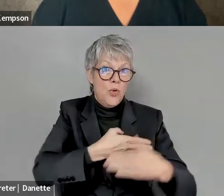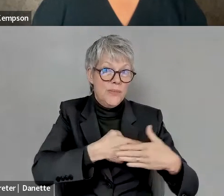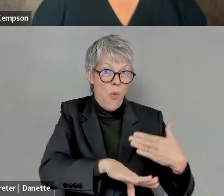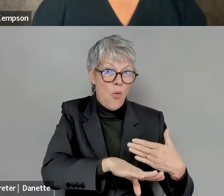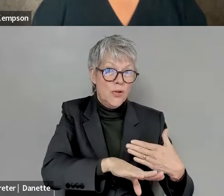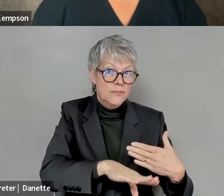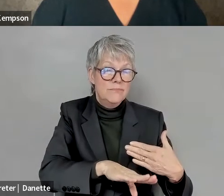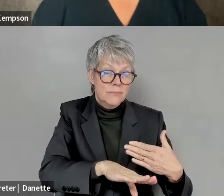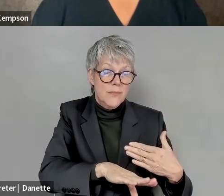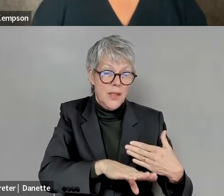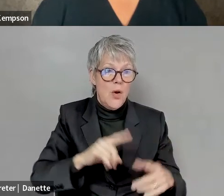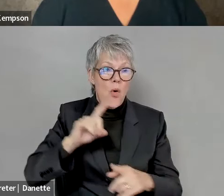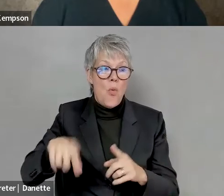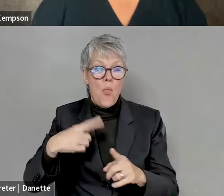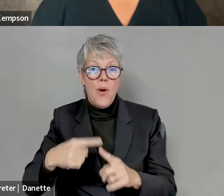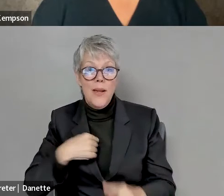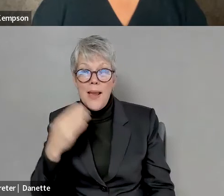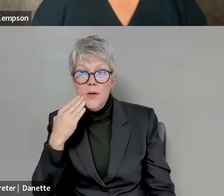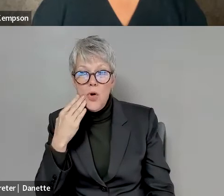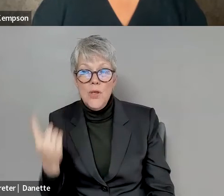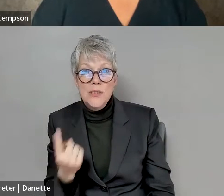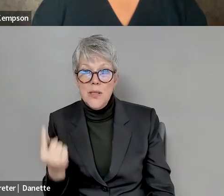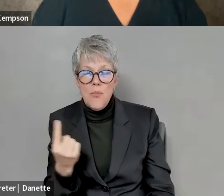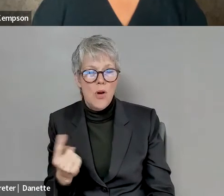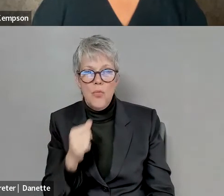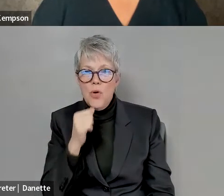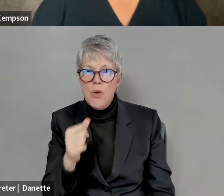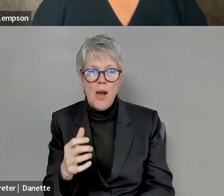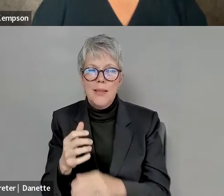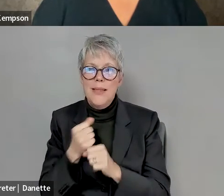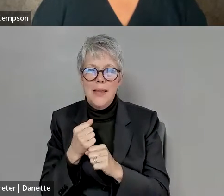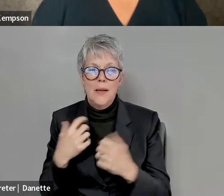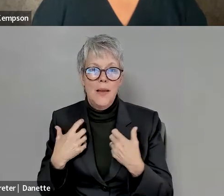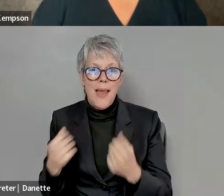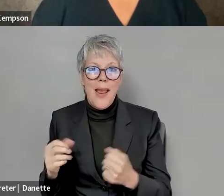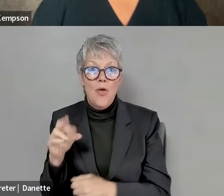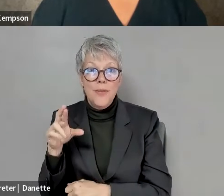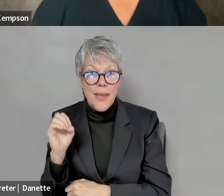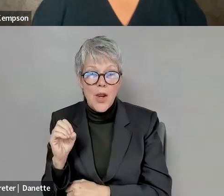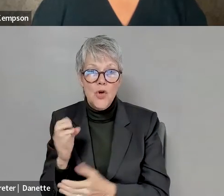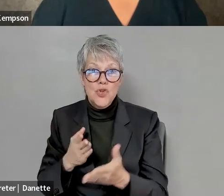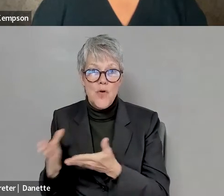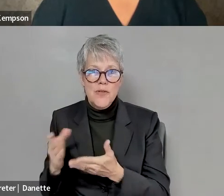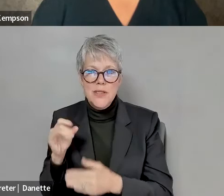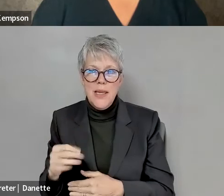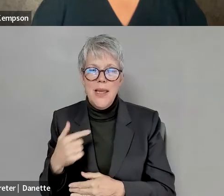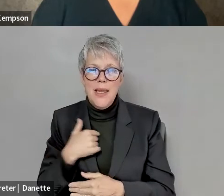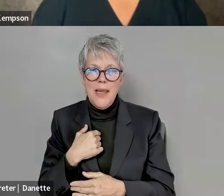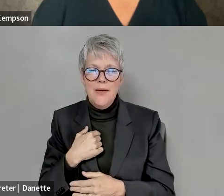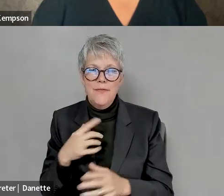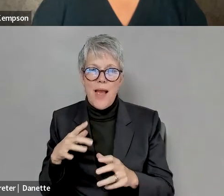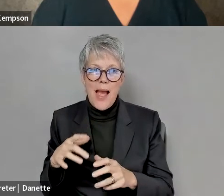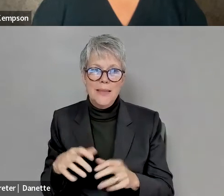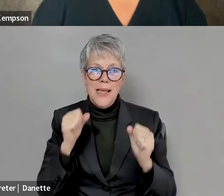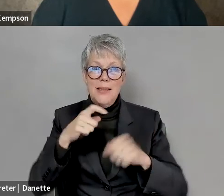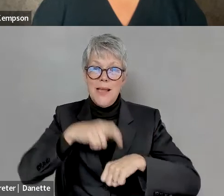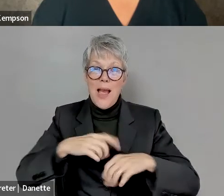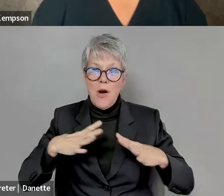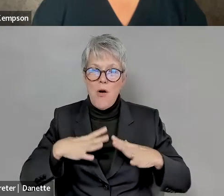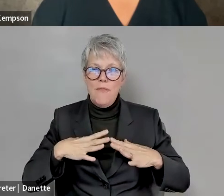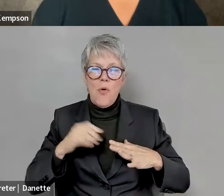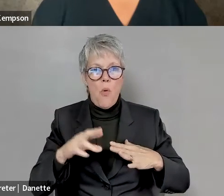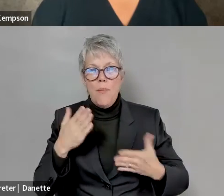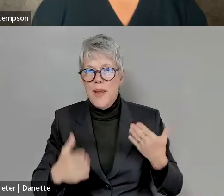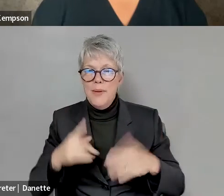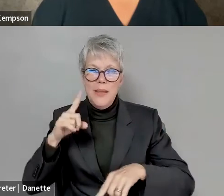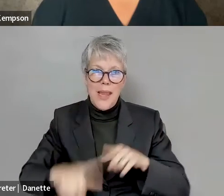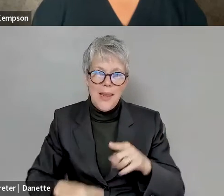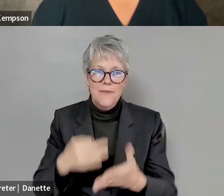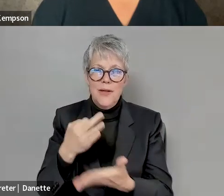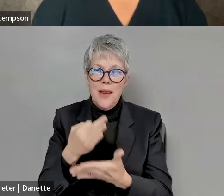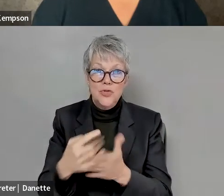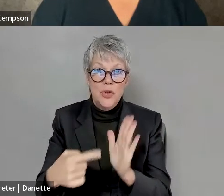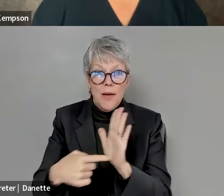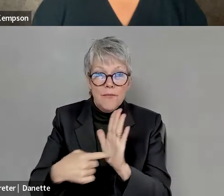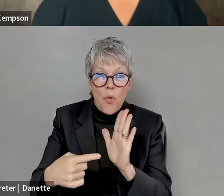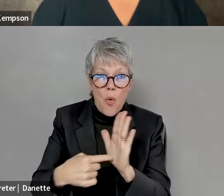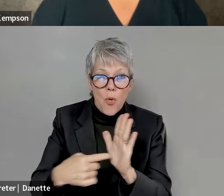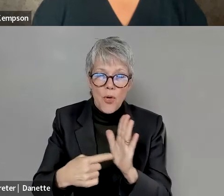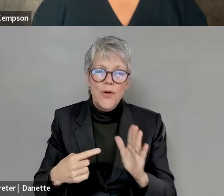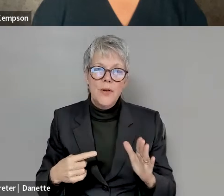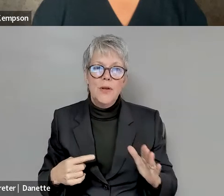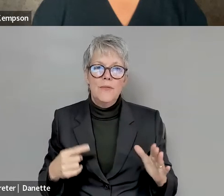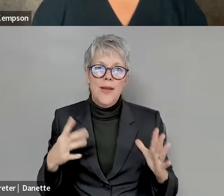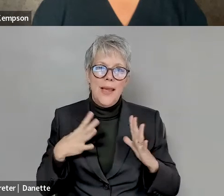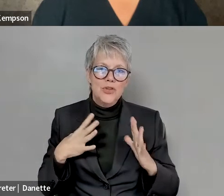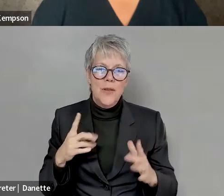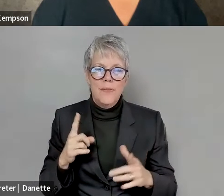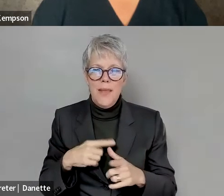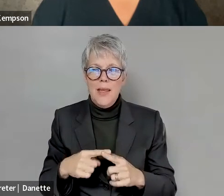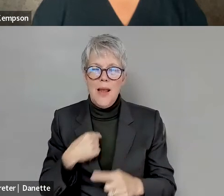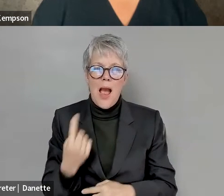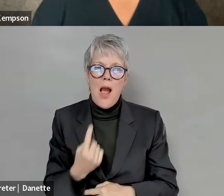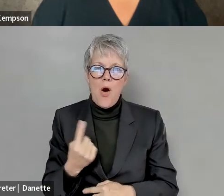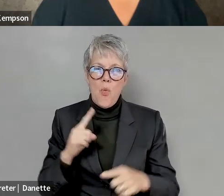Michael Smith: When I know that someone's not gonna receive any health care services in their home. If I take that time off, or I just can't financially afford it either. It's you know I I've always gone where my heart tells me to